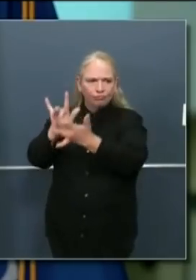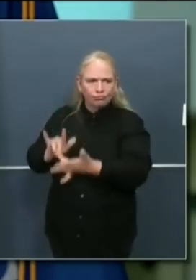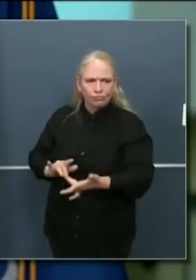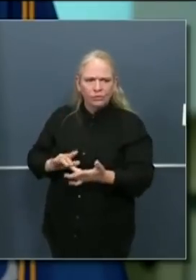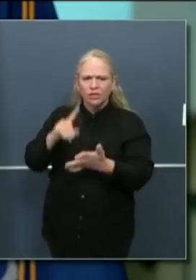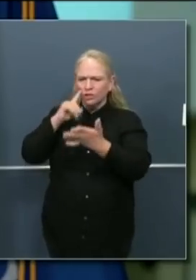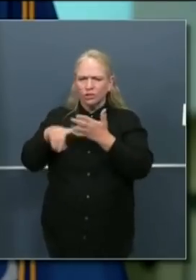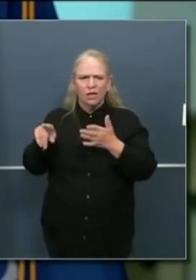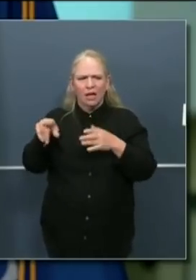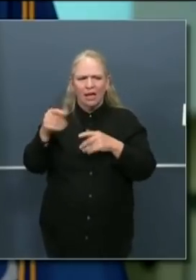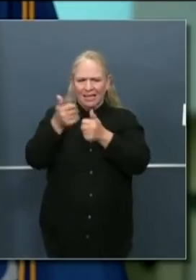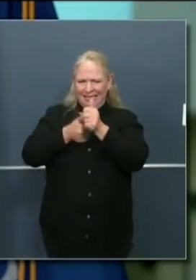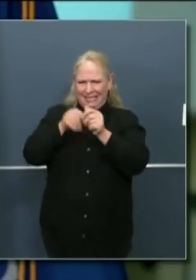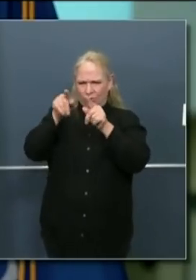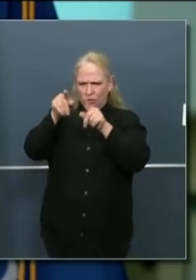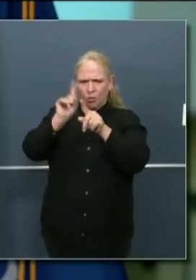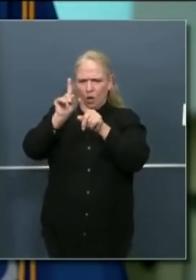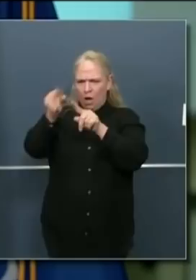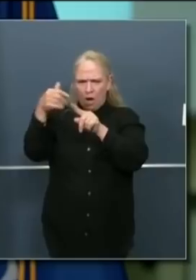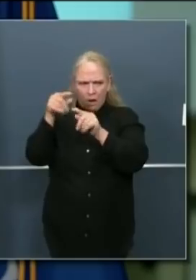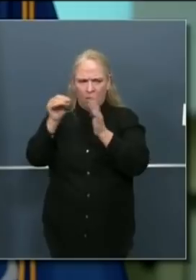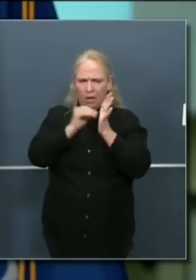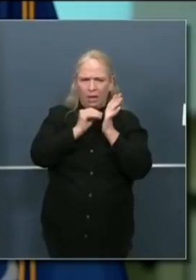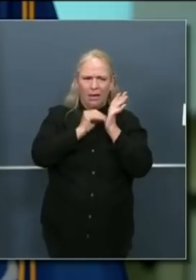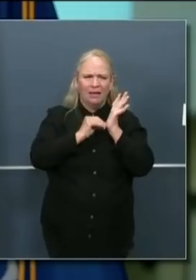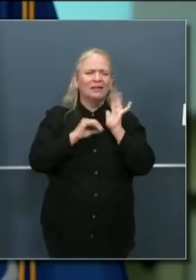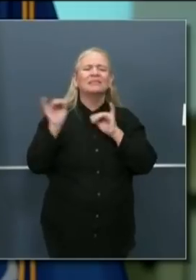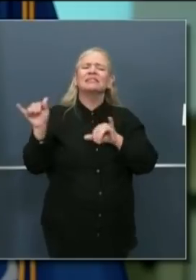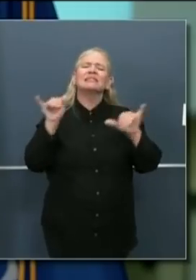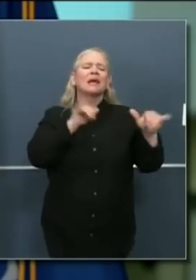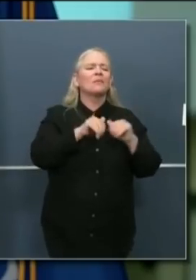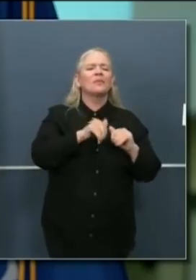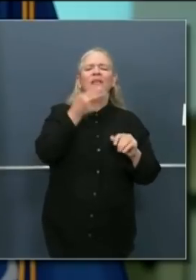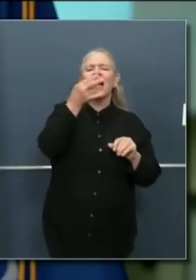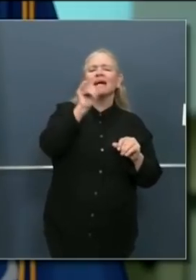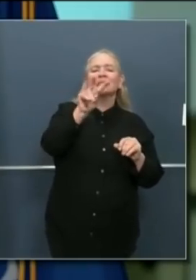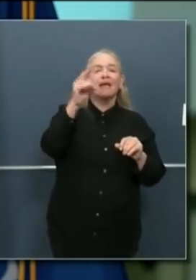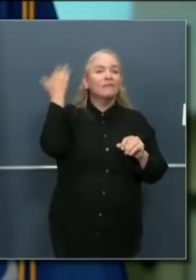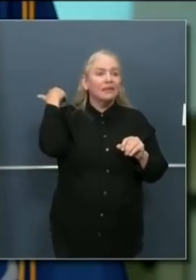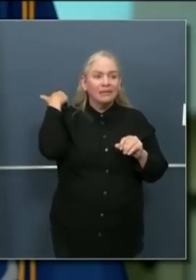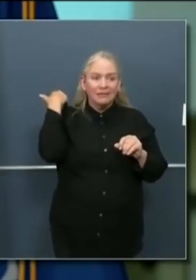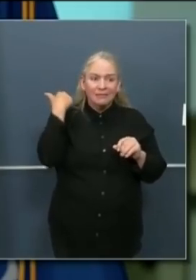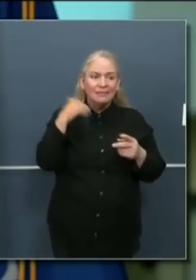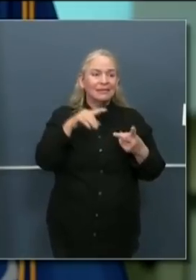BOTTOM UP, NOT TOP DOWN STRATEGY, CONTACT TRACING HAS EXISTED FOR DECADES IN THIS